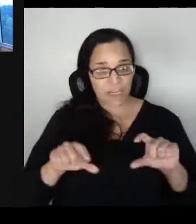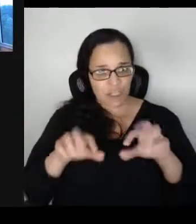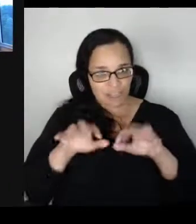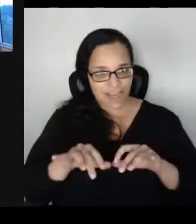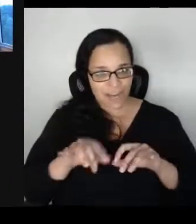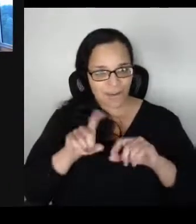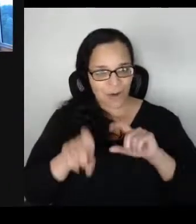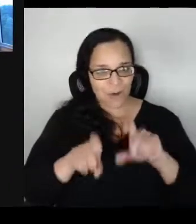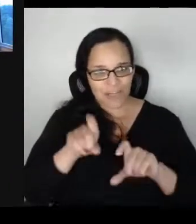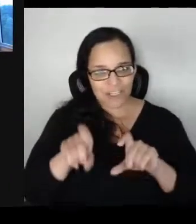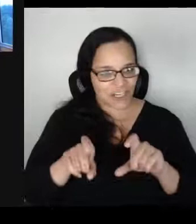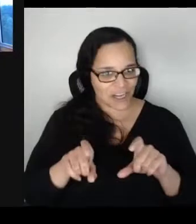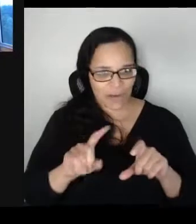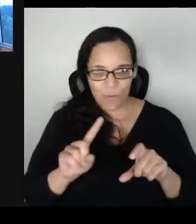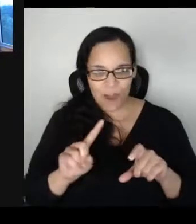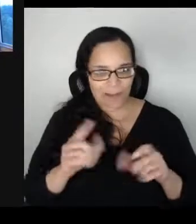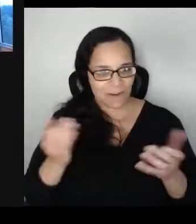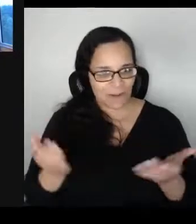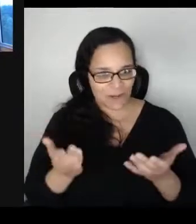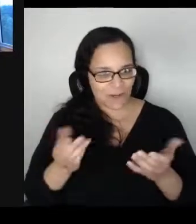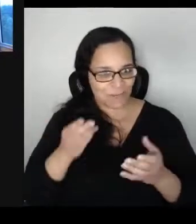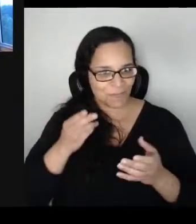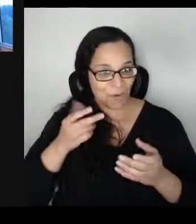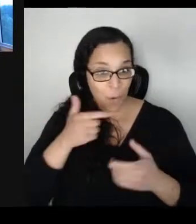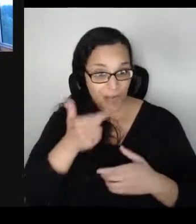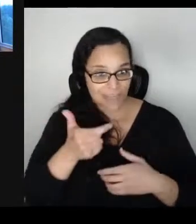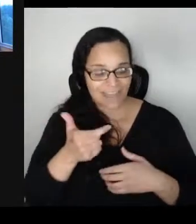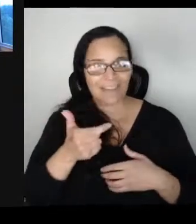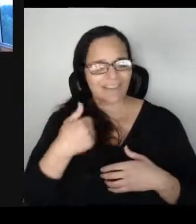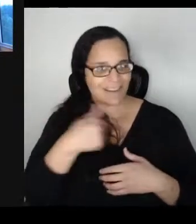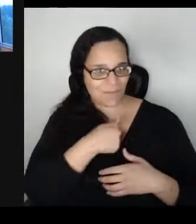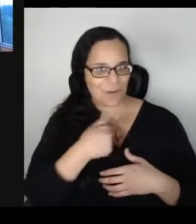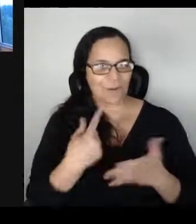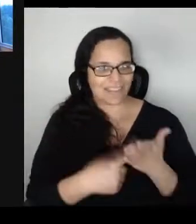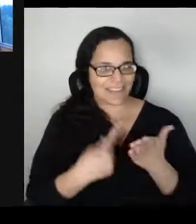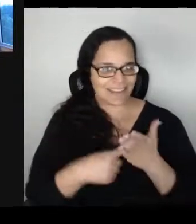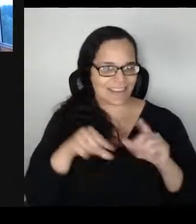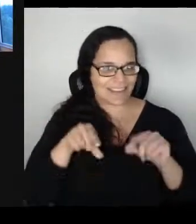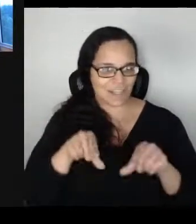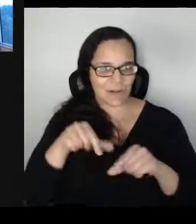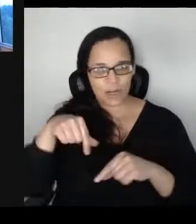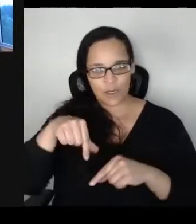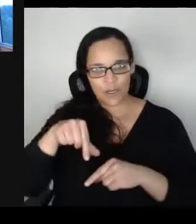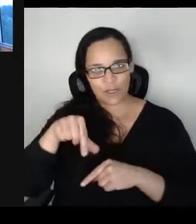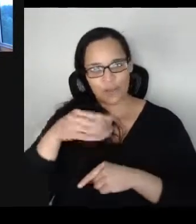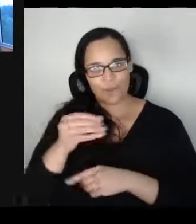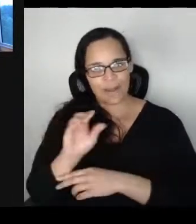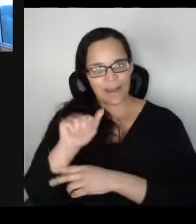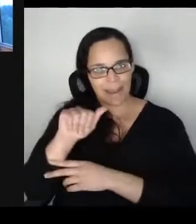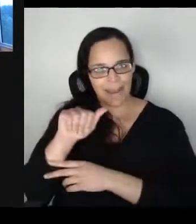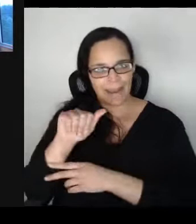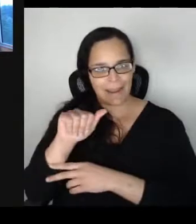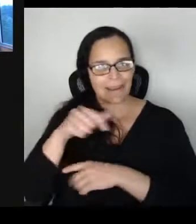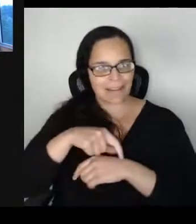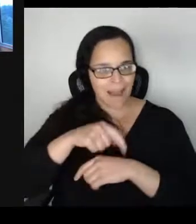and we will be covering those in our Q&A section of the conversation.